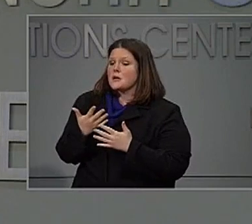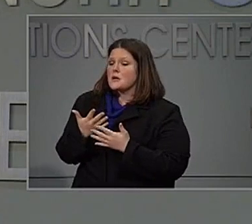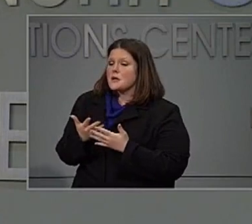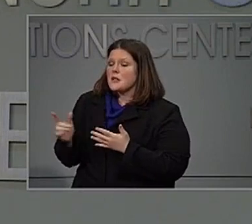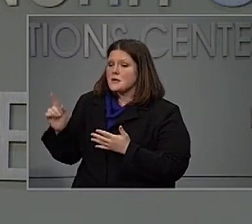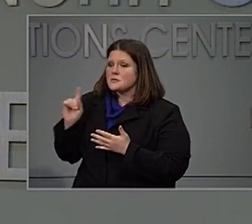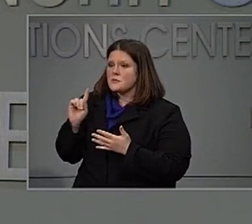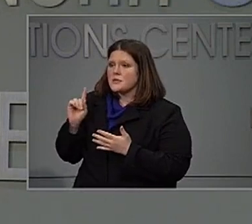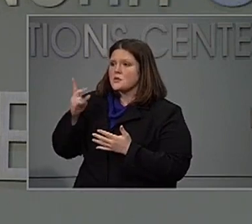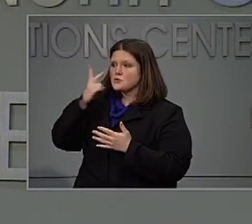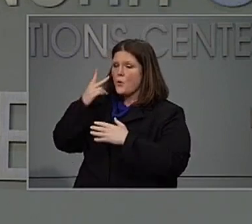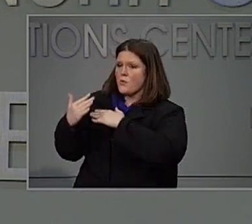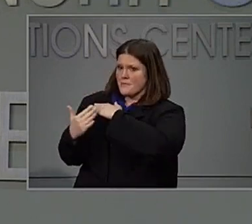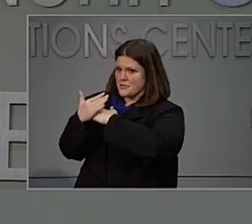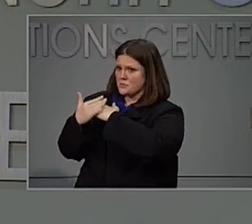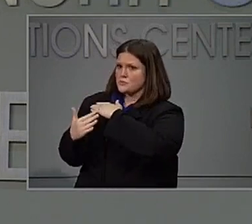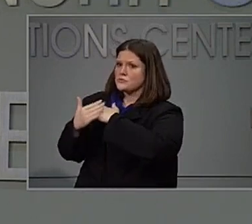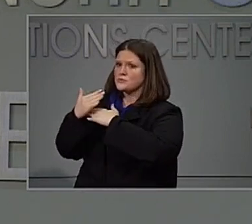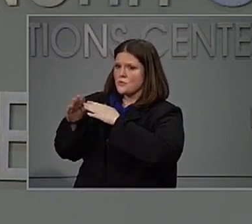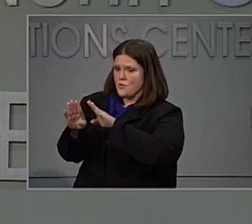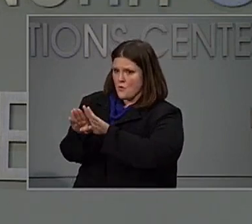AS YOU LOOK TO MOVE INTO